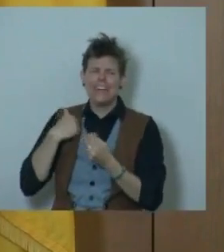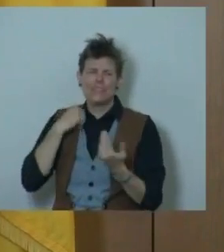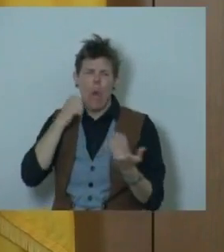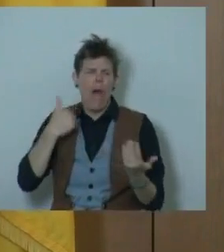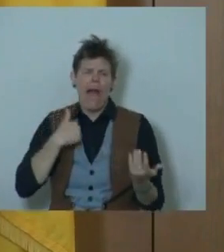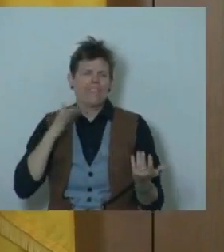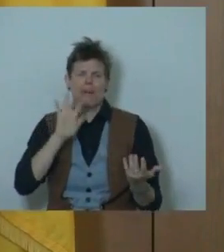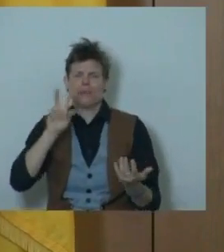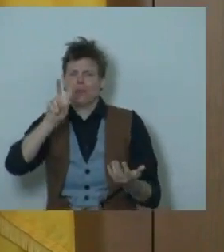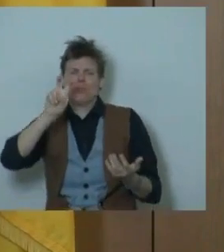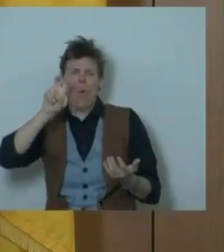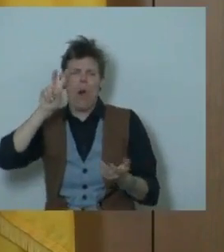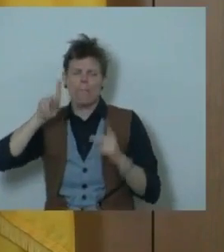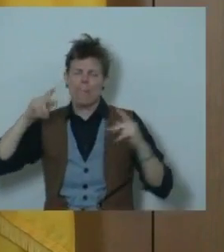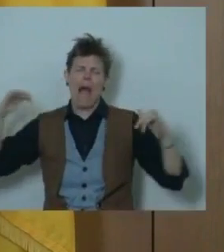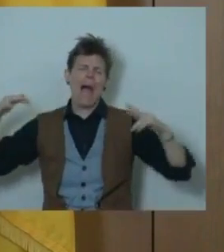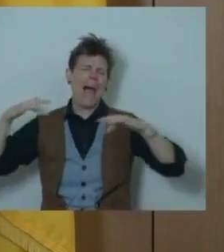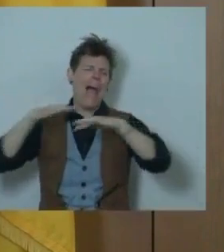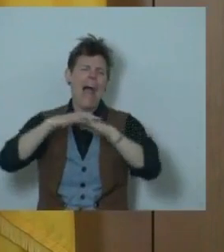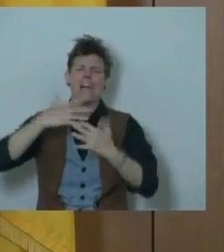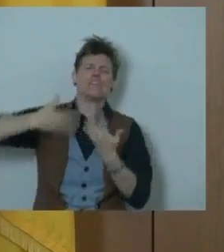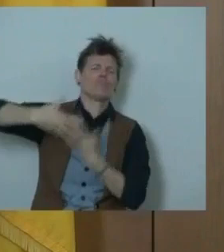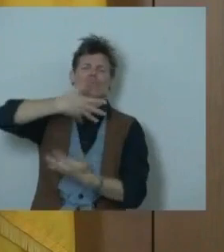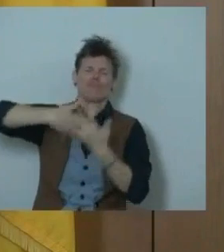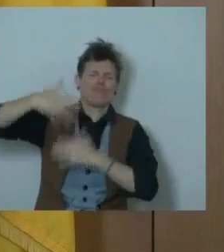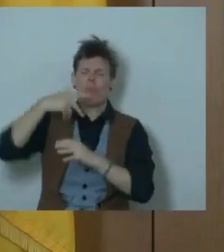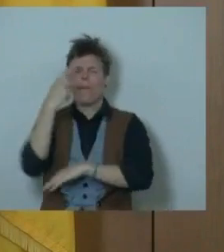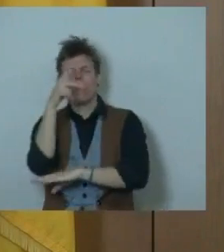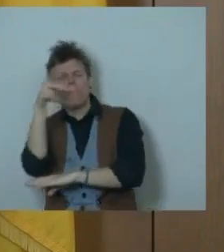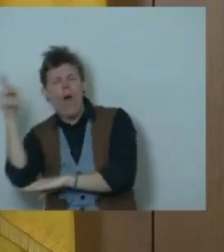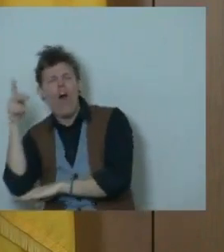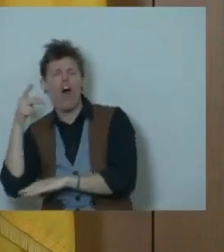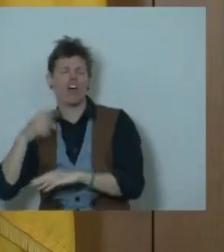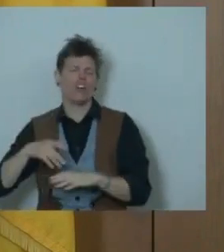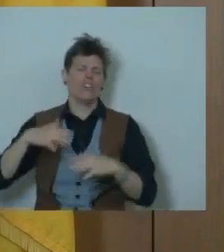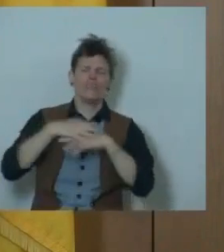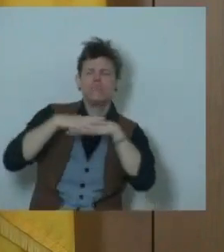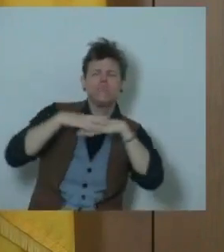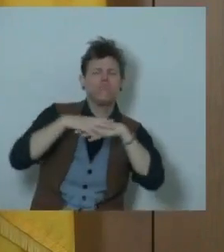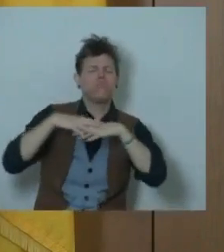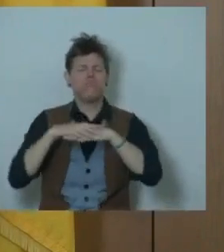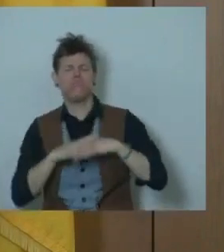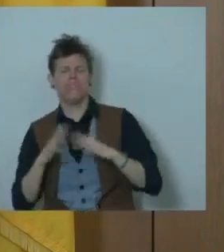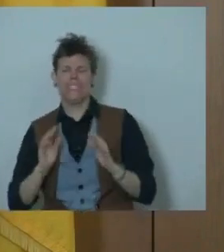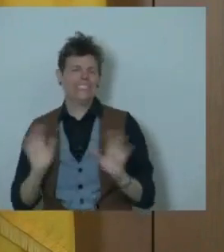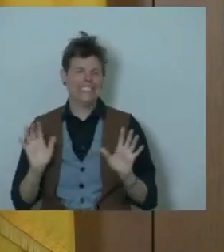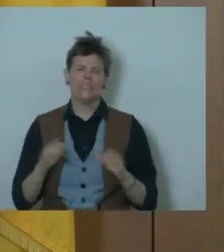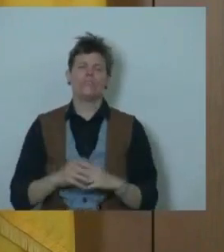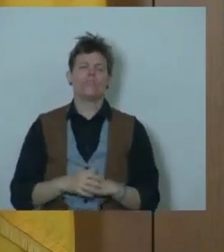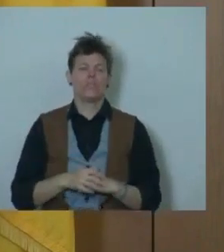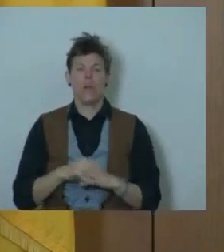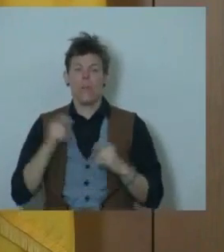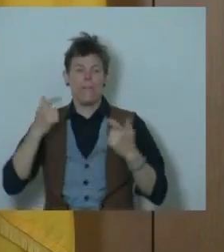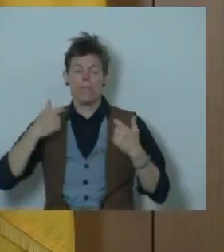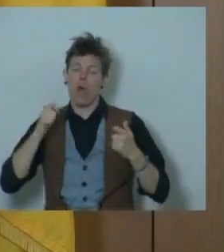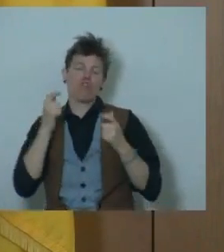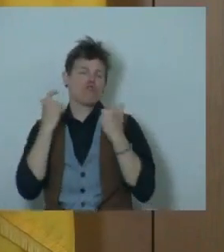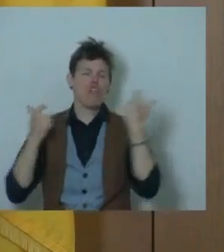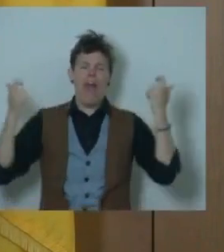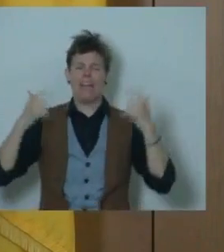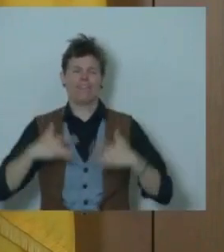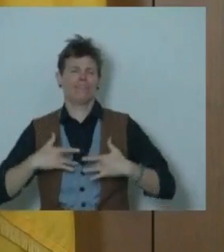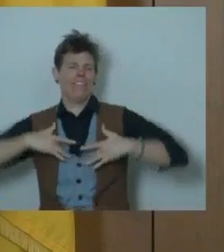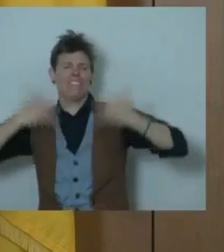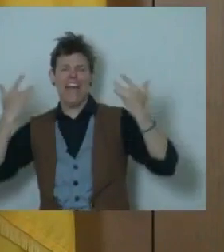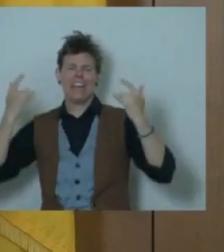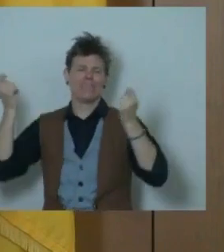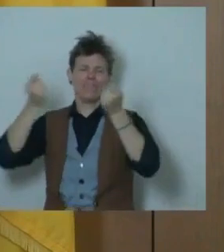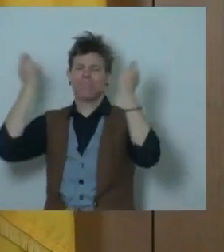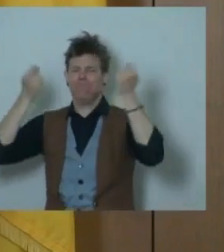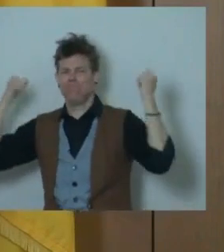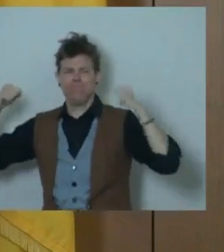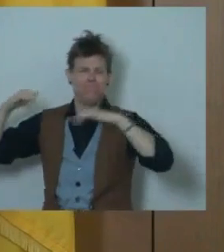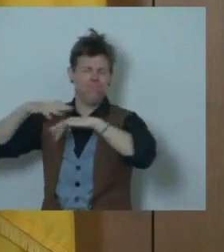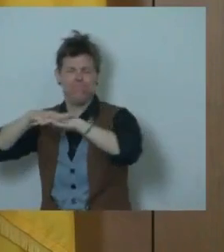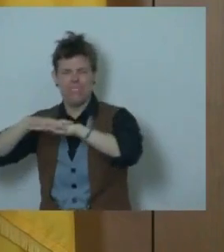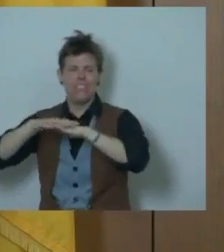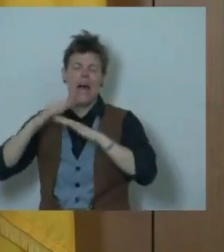IT IS NEVER GOING TO BE LIKE I REMEMBERED AND WE ARE NOT GOING TO HAVE 200 PEOPLE CONGREGATING IN A PARK AND ALL THE GREAT FESTIVALS.